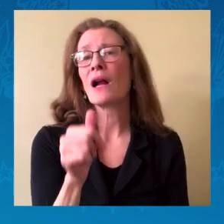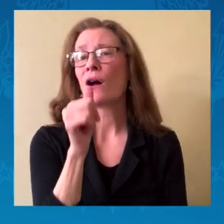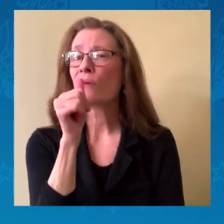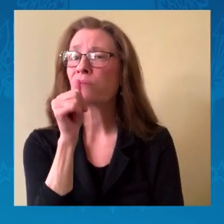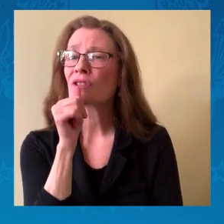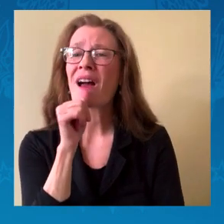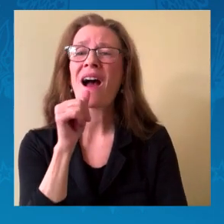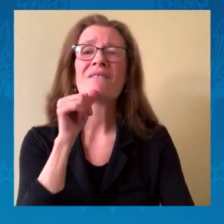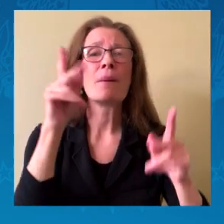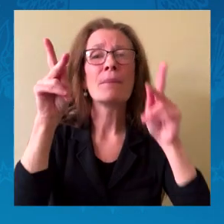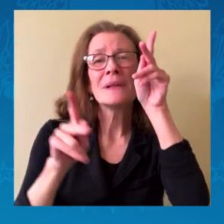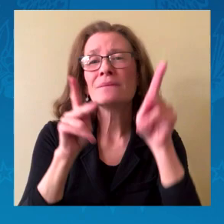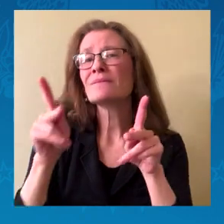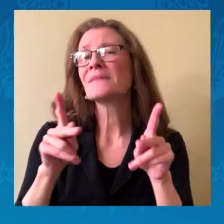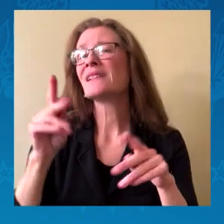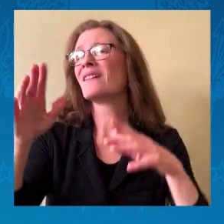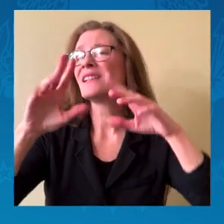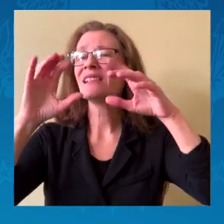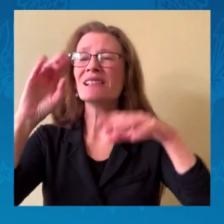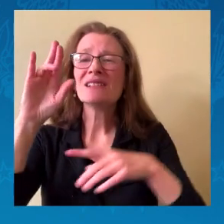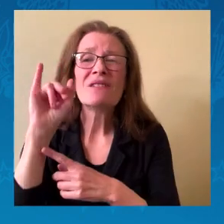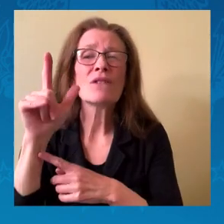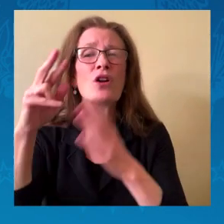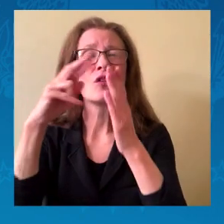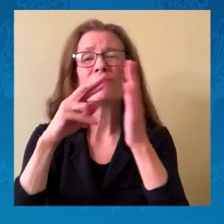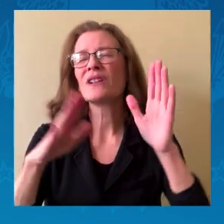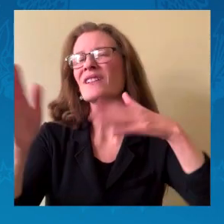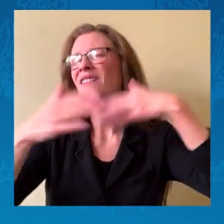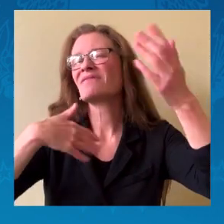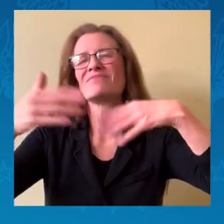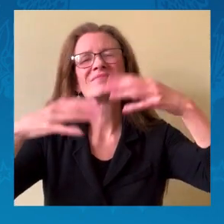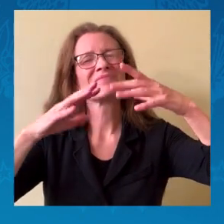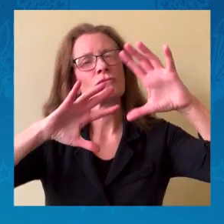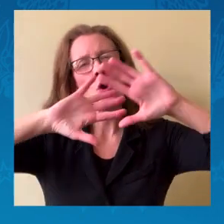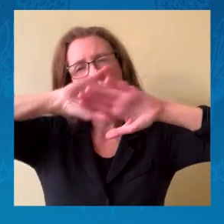It cuts across rules and norms and and interests and values.